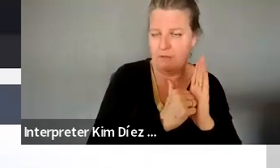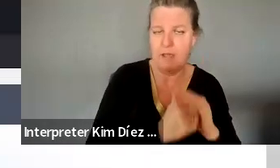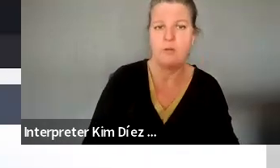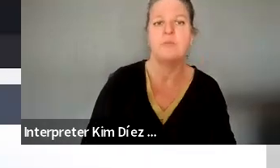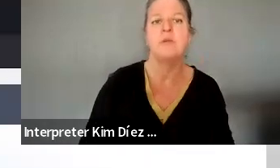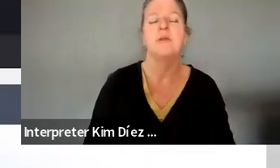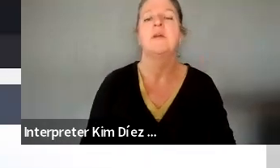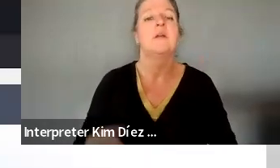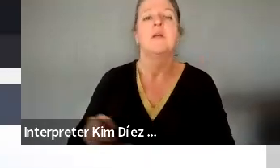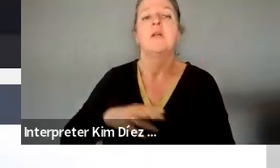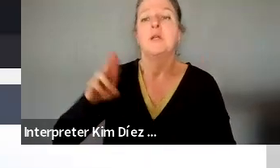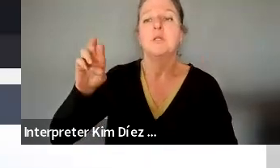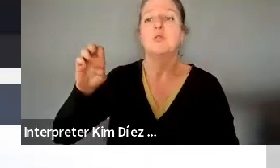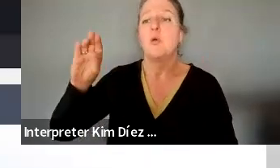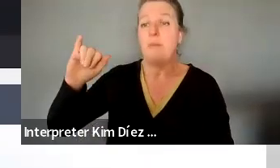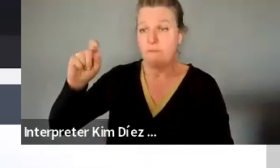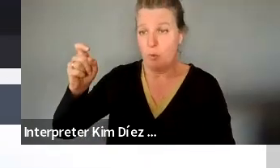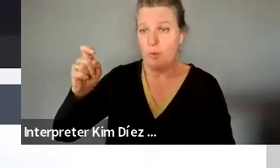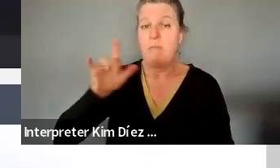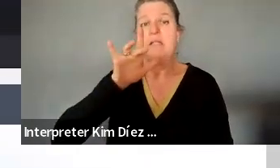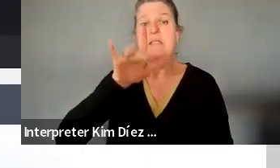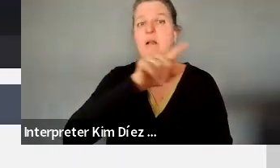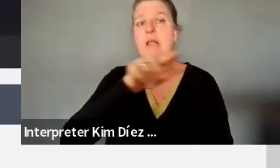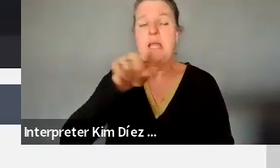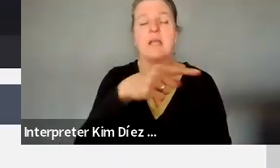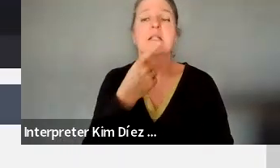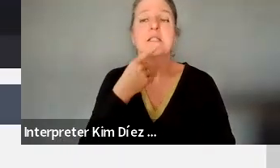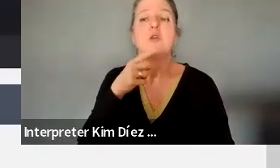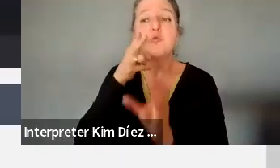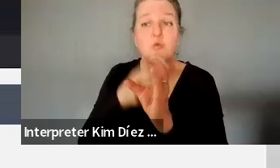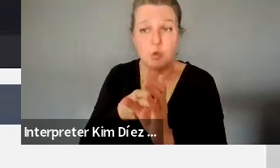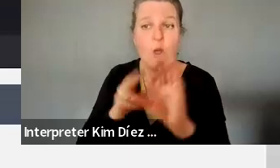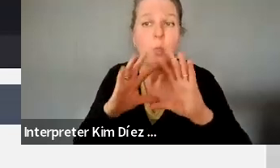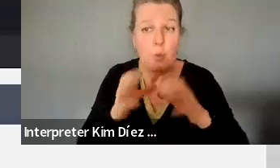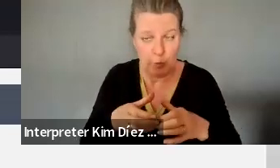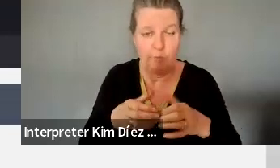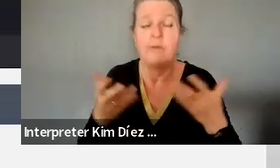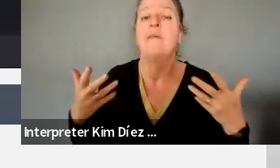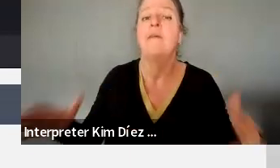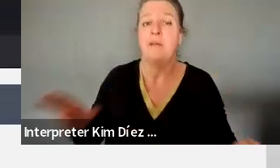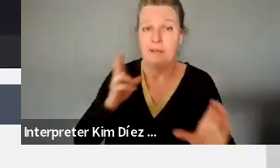you'll click this button that says Join this Group. Once you've joined the group, once we're back on the template page,